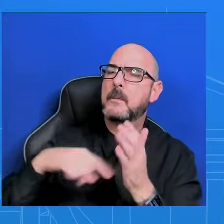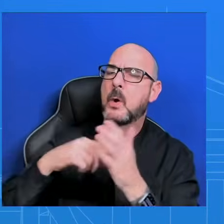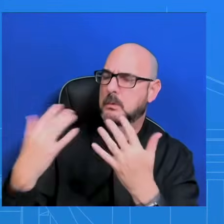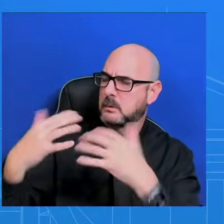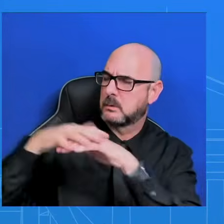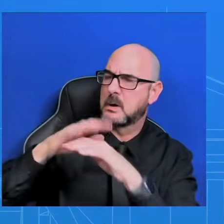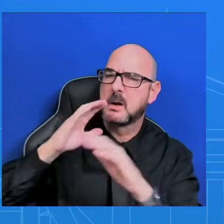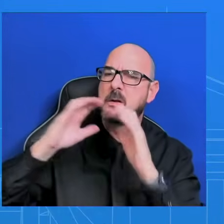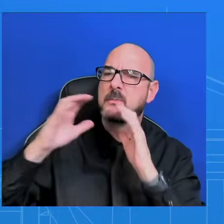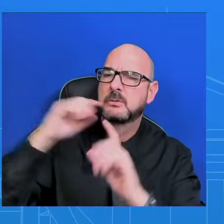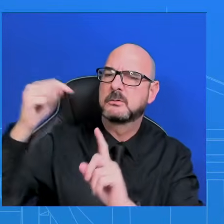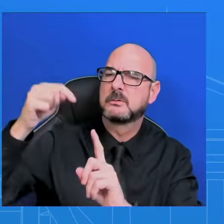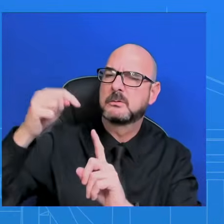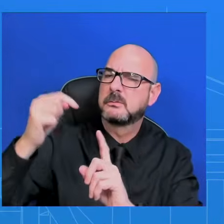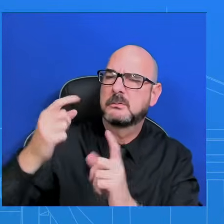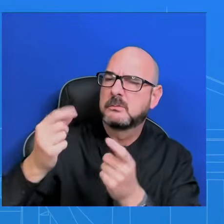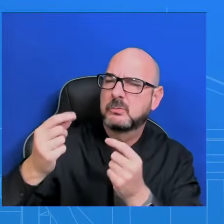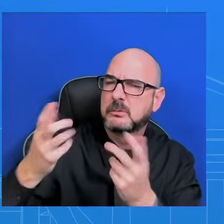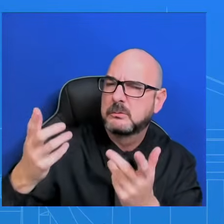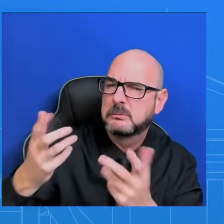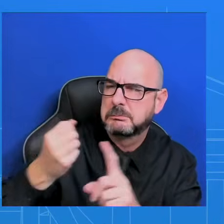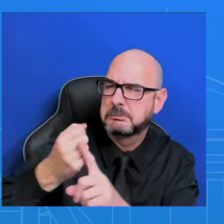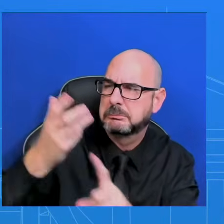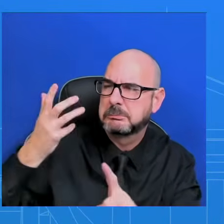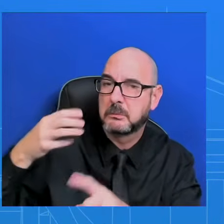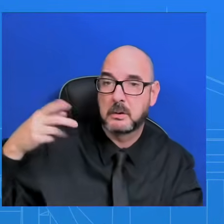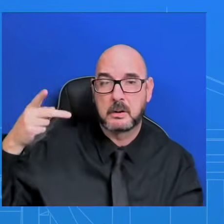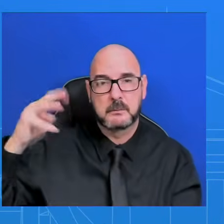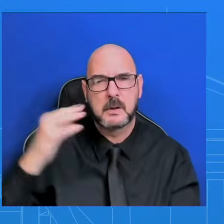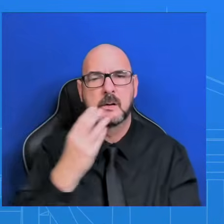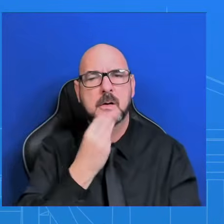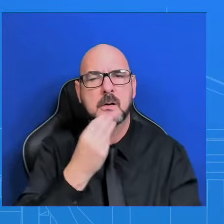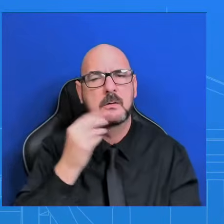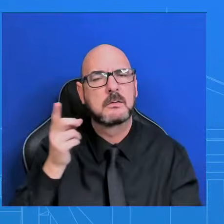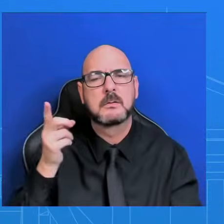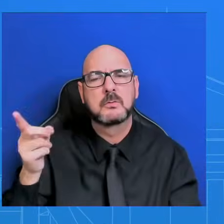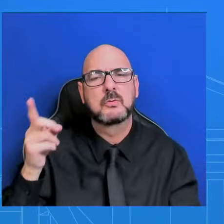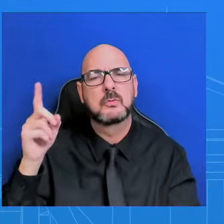is saying to the President to indicate that that gap can be bridged?